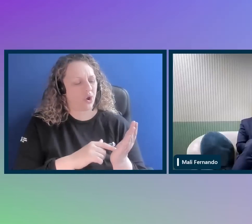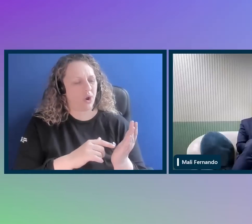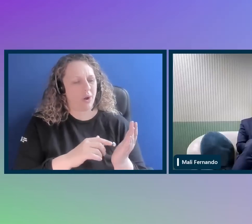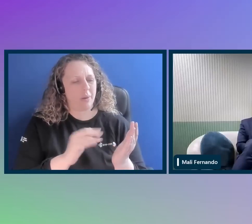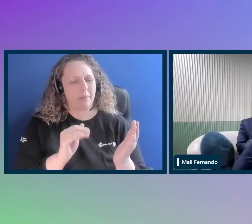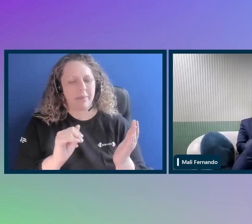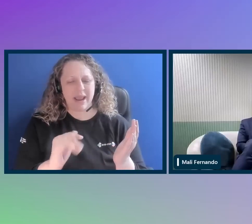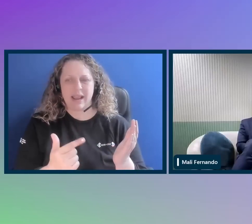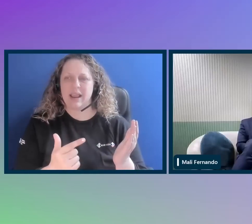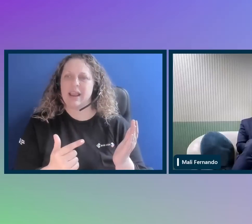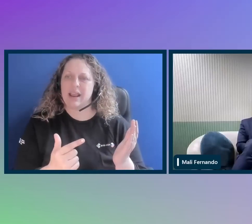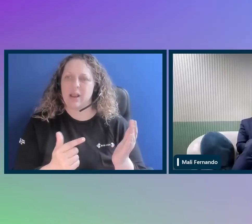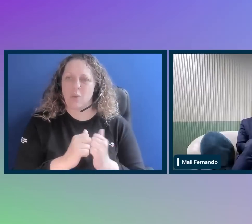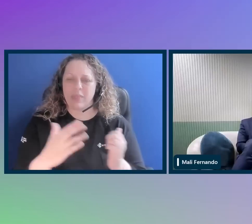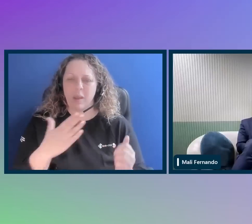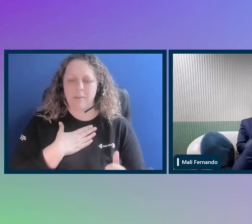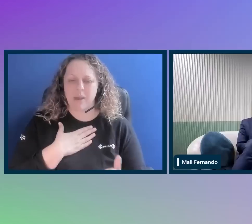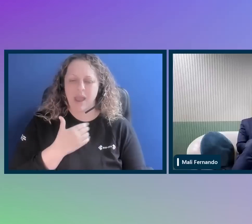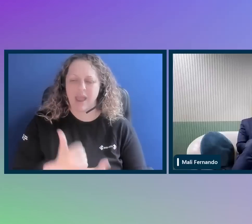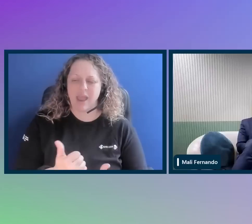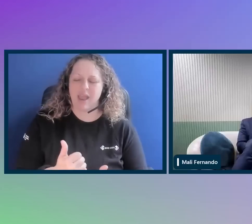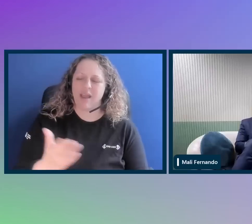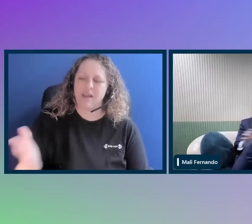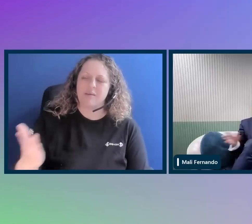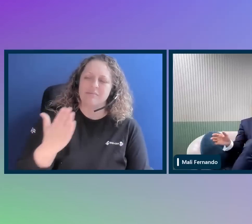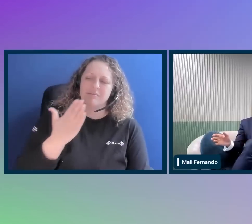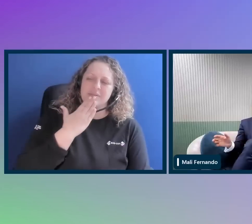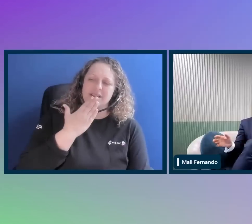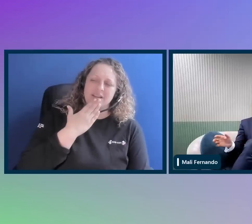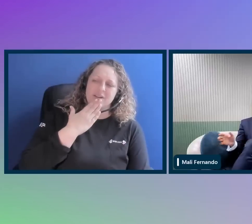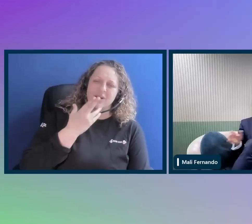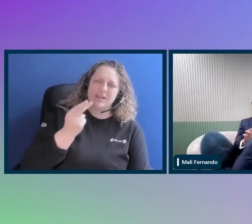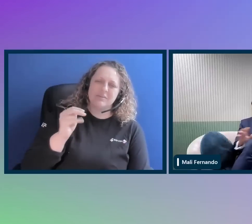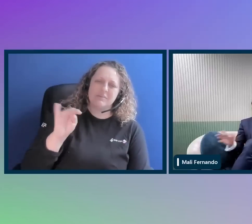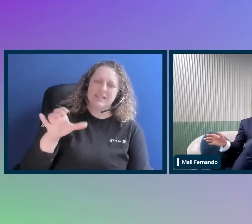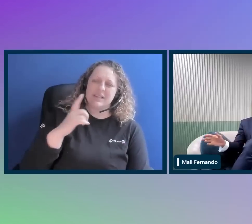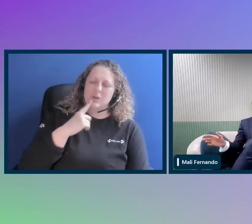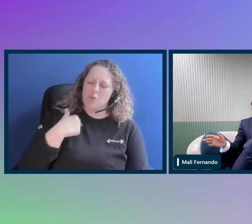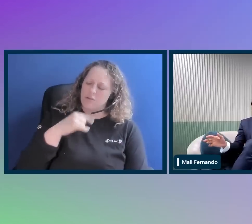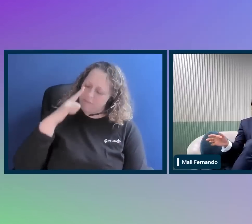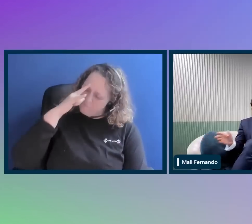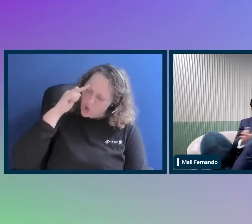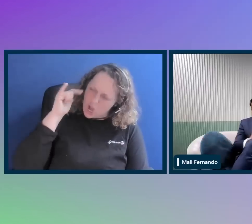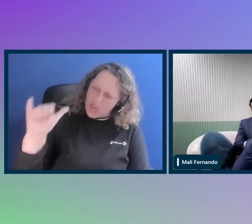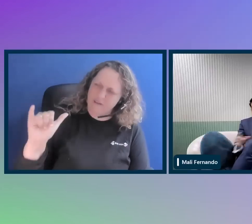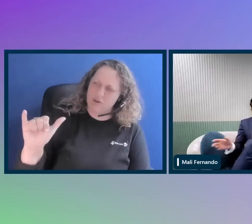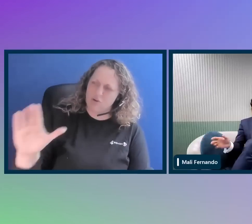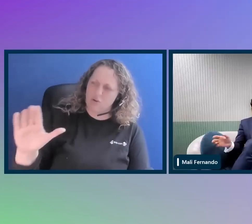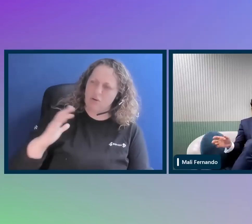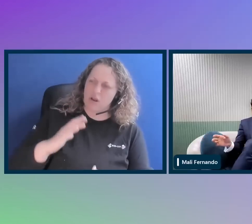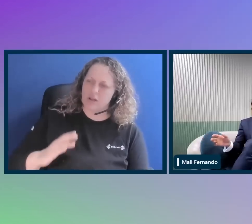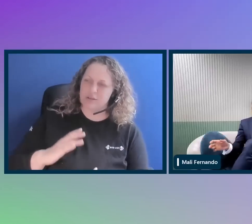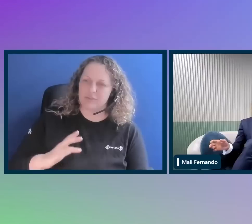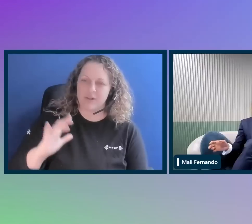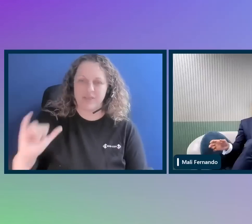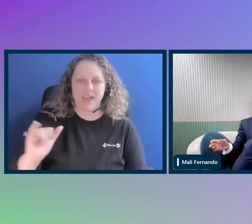Kudos, HSBC, we will be customers for life. And Preety, that sums it up. That sums it up. That's everything that we want to do.